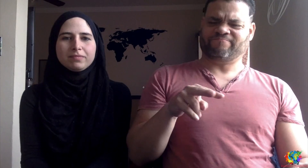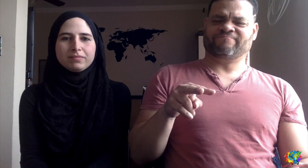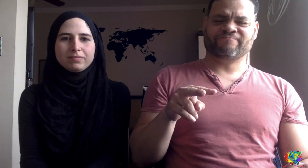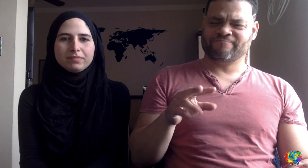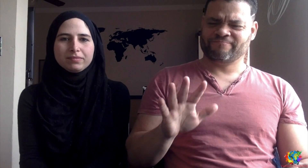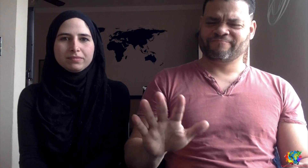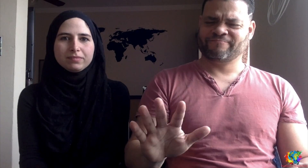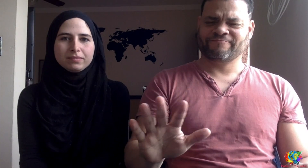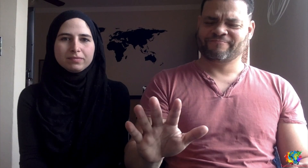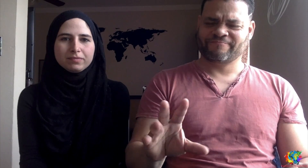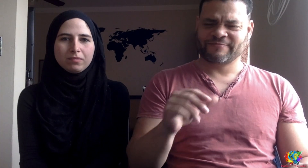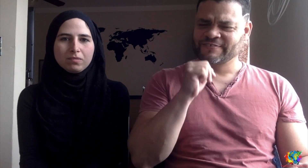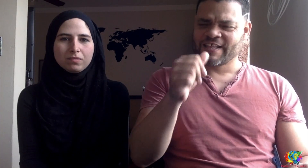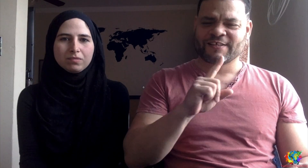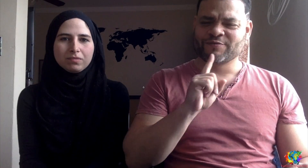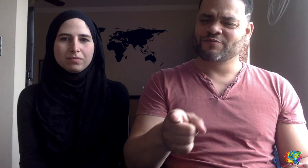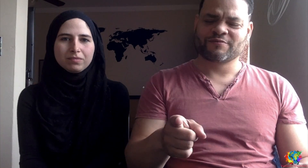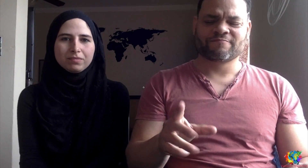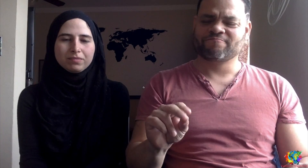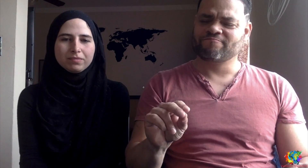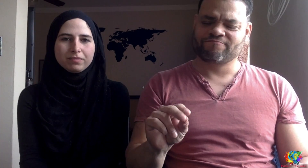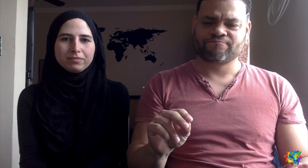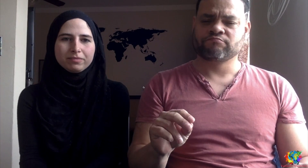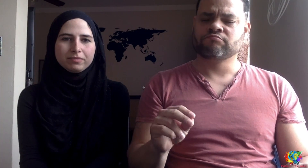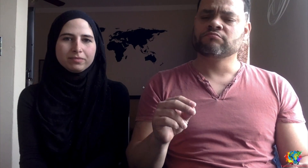Gregory: I looked at them and tell them that it's not true